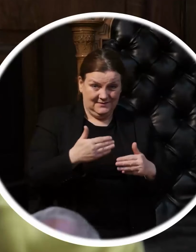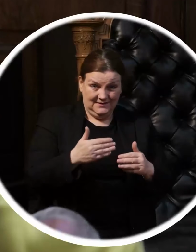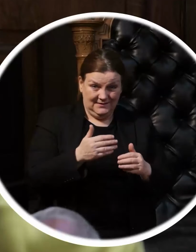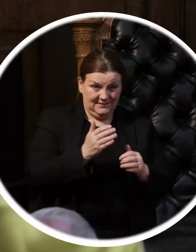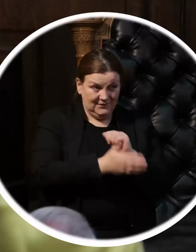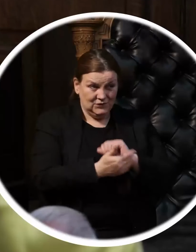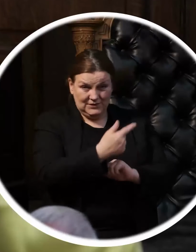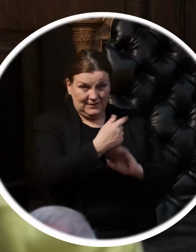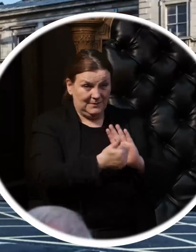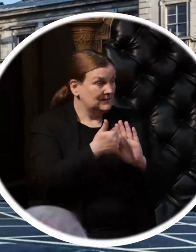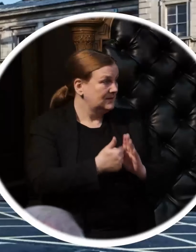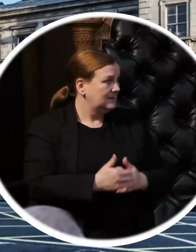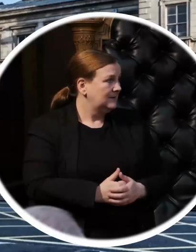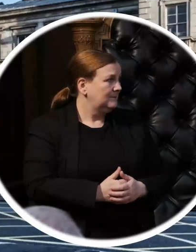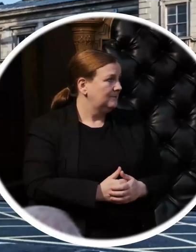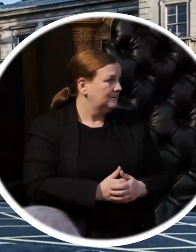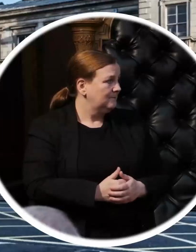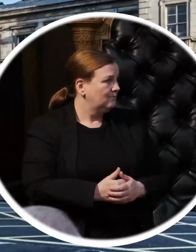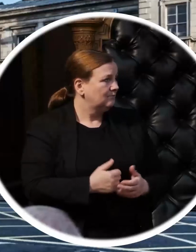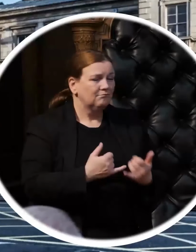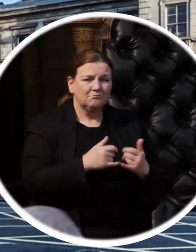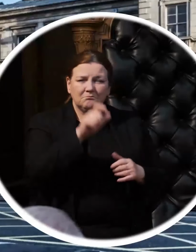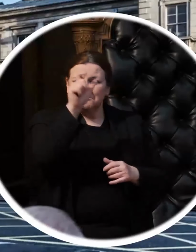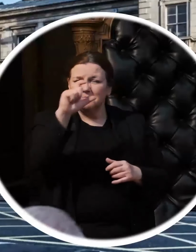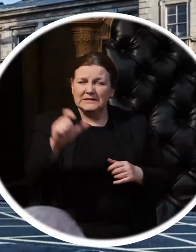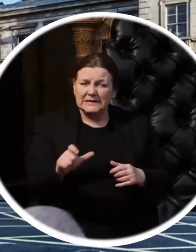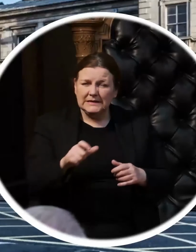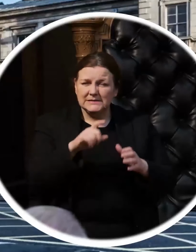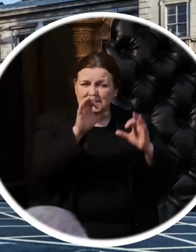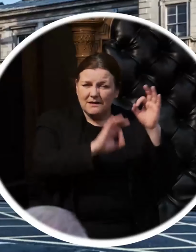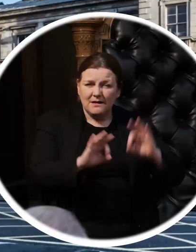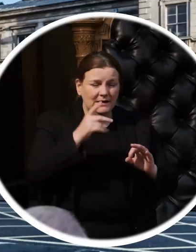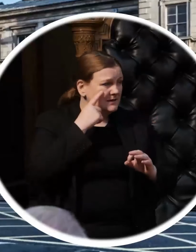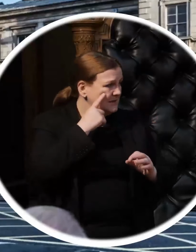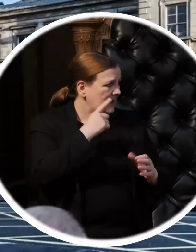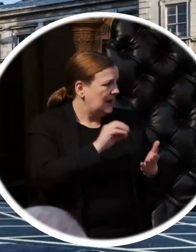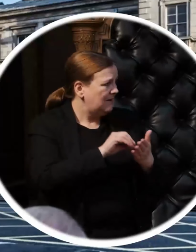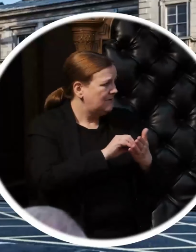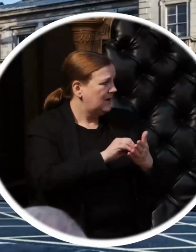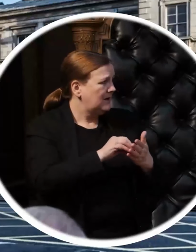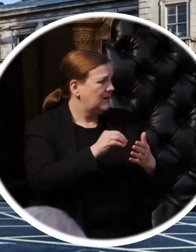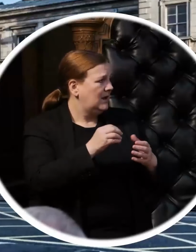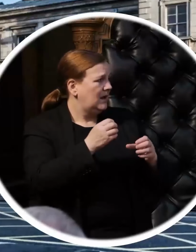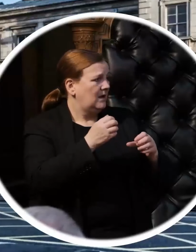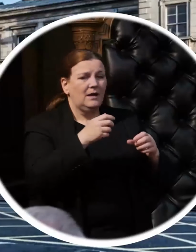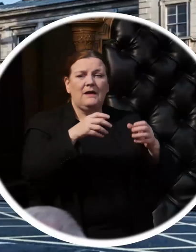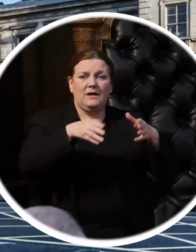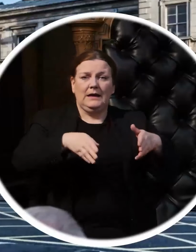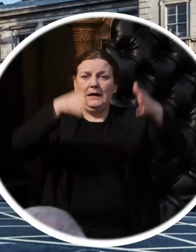And it's in an Italianate style. We've got this very, very large central campanile, which is completely redundant. You know, there's no actual bell in there whatsoever.